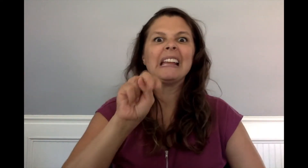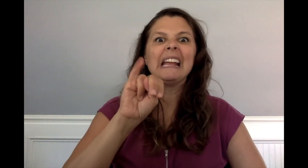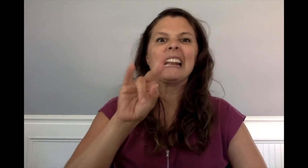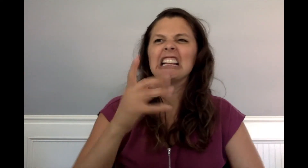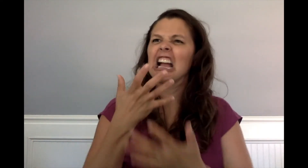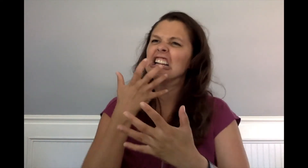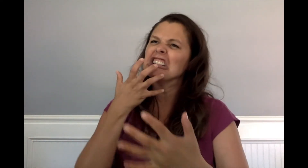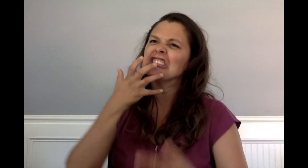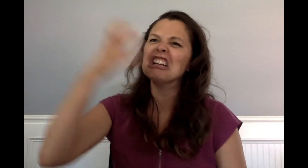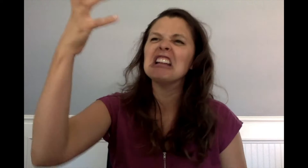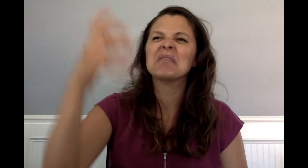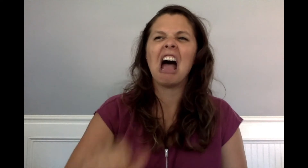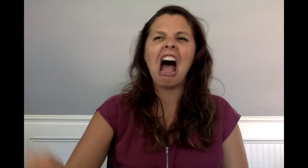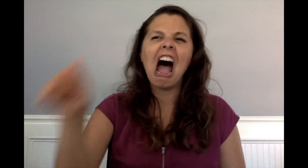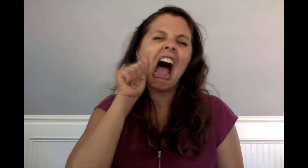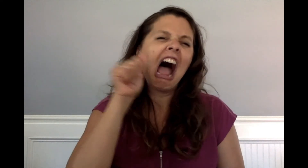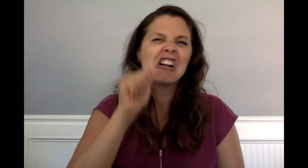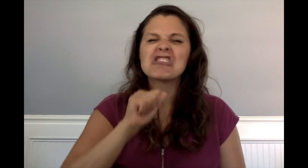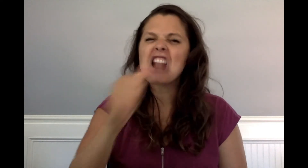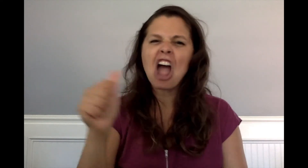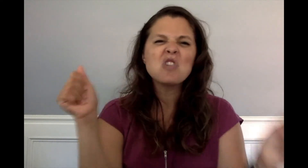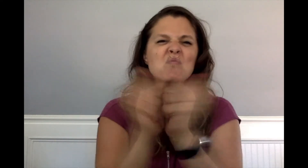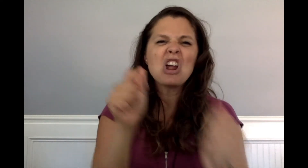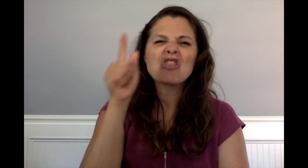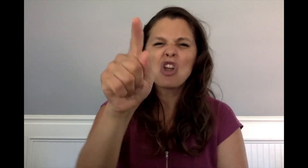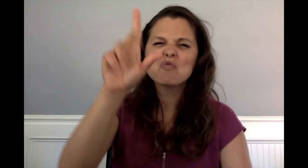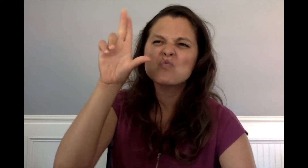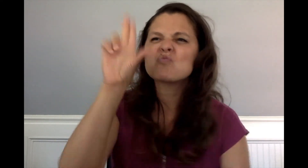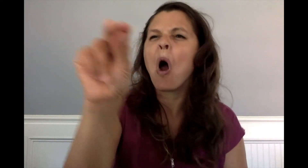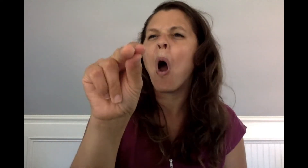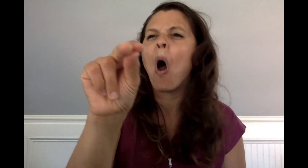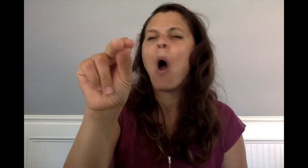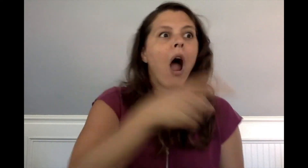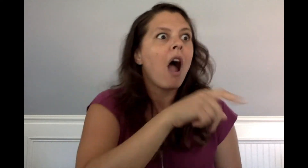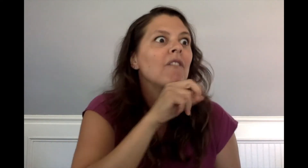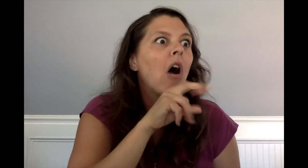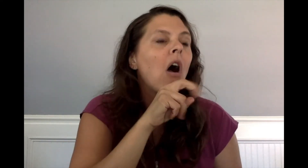Enid shouted, "Aggie's not going anywhere with you!